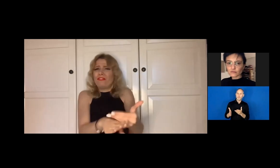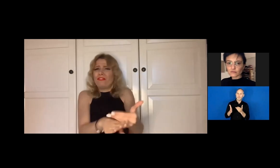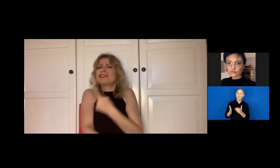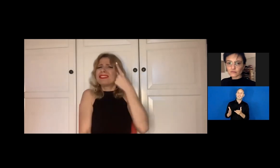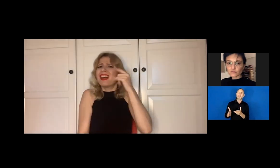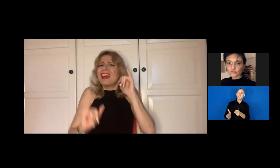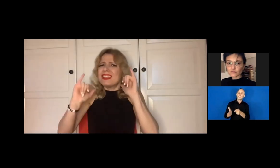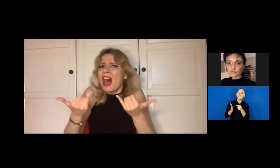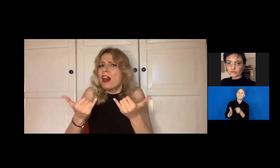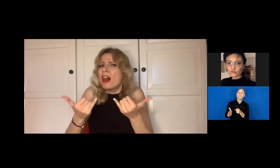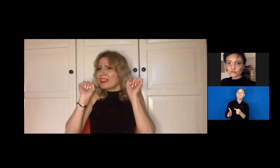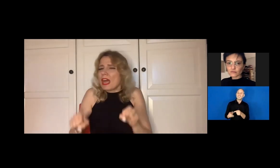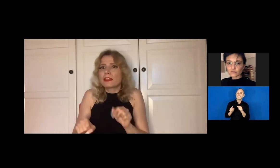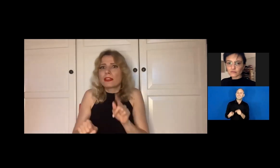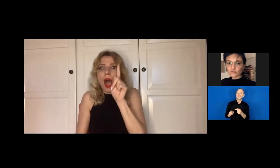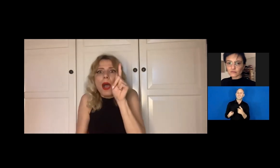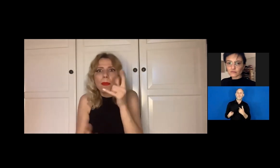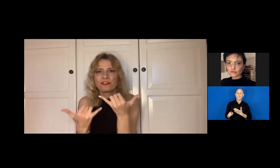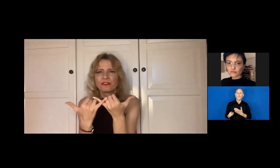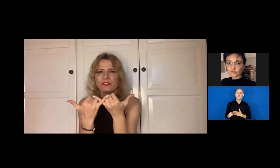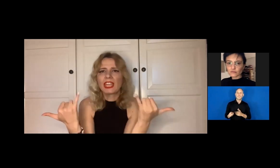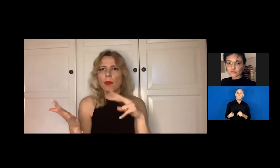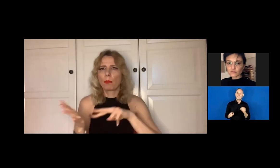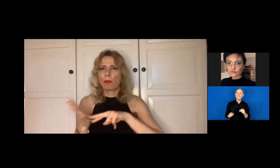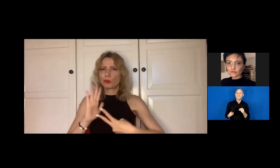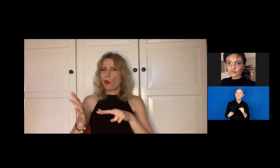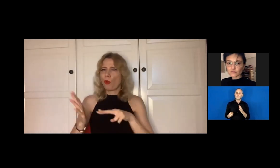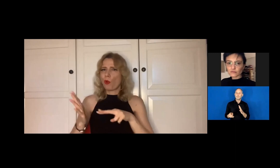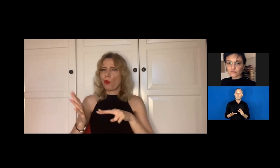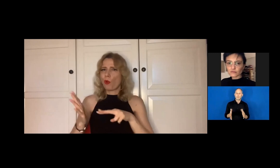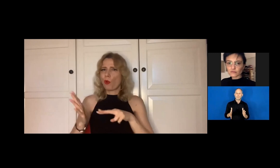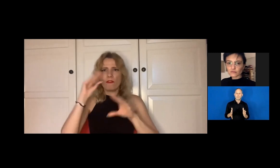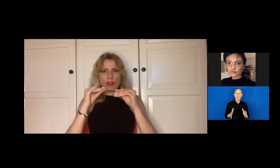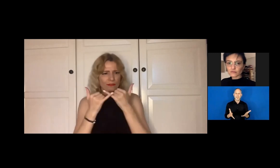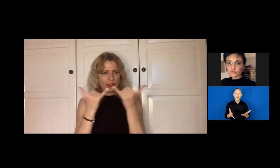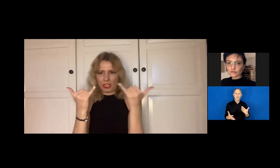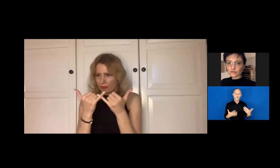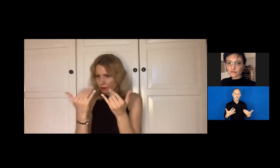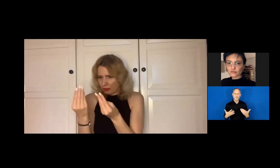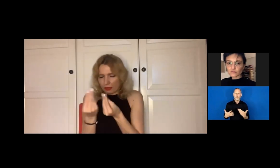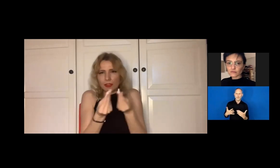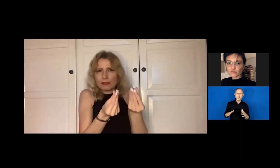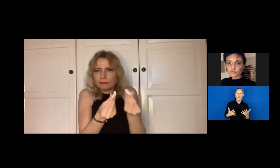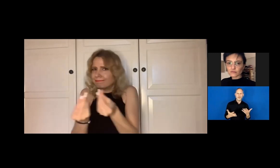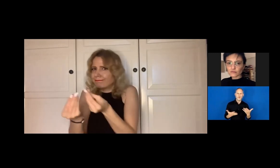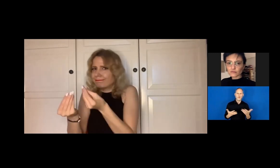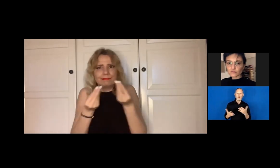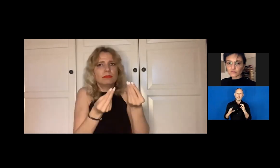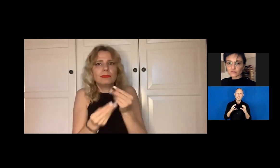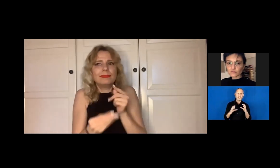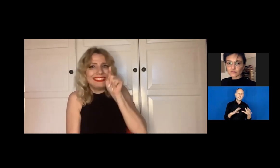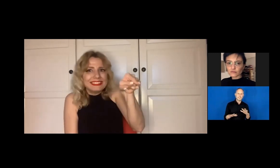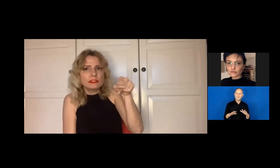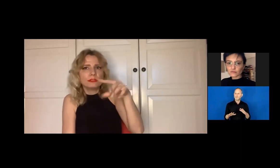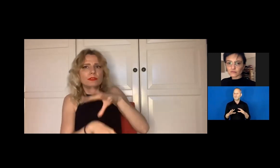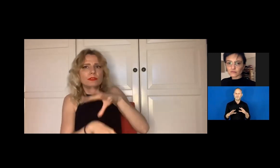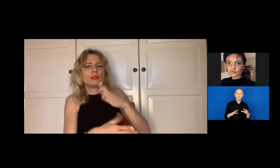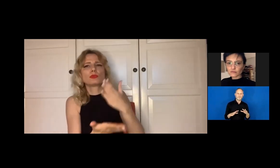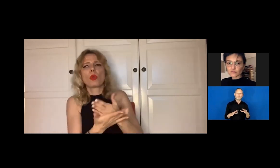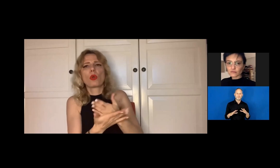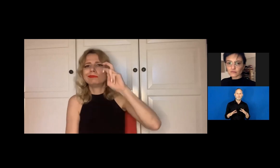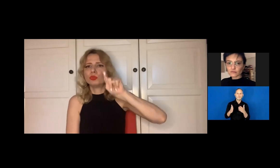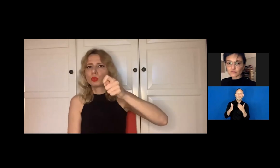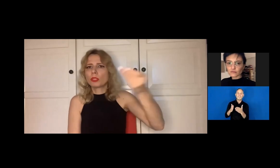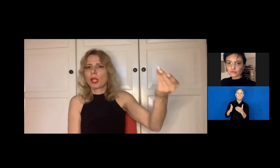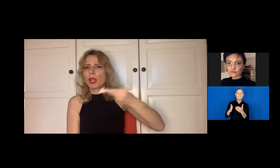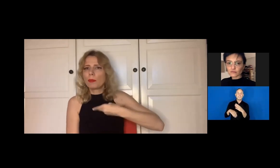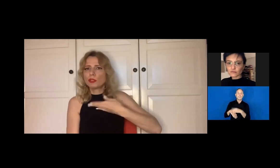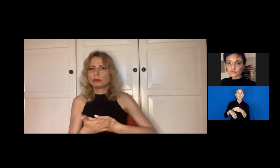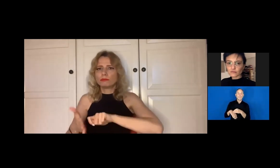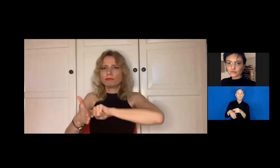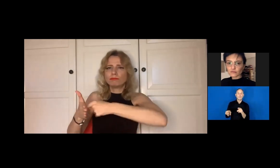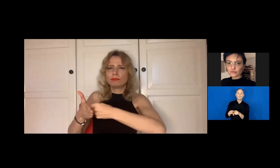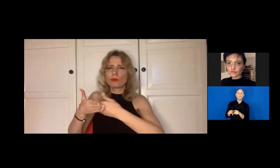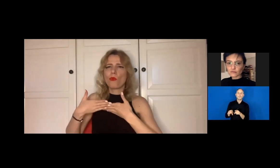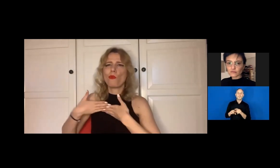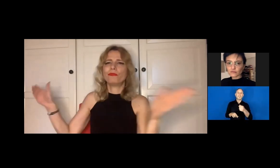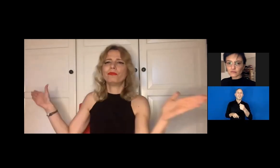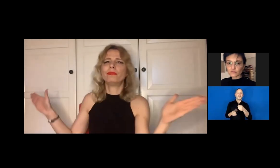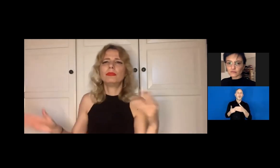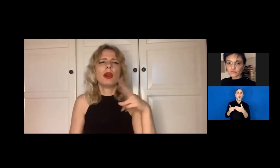I thought: "Yes, there must be a way to perform this and to translate this and transform it into a new artistic piece."